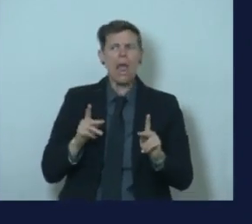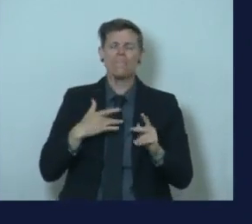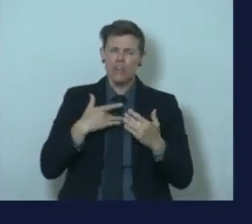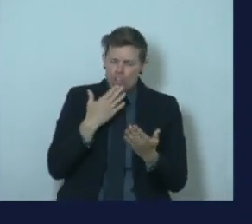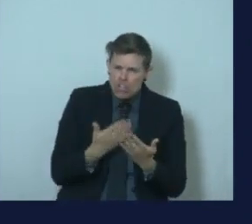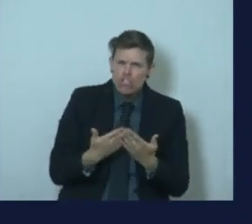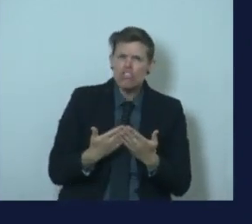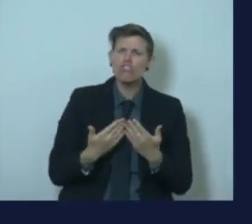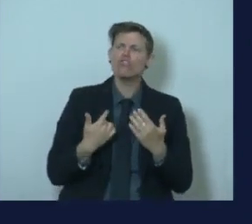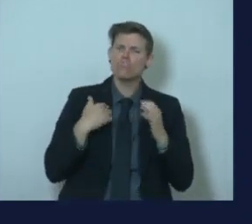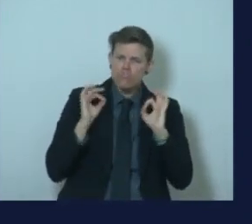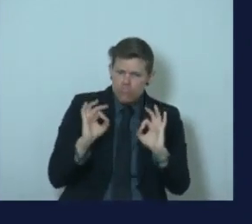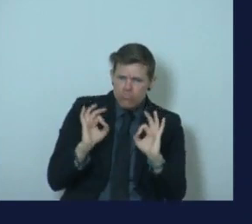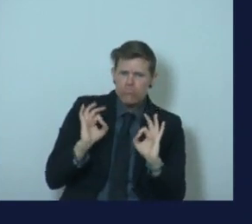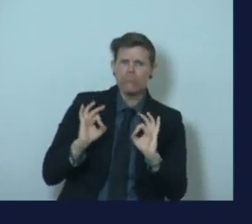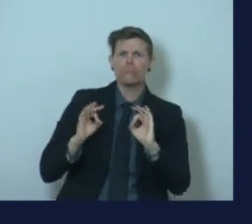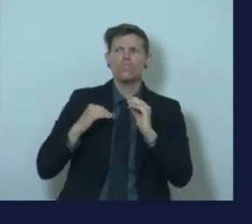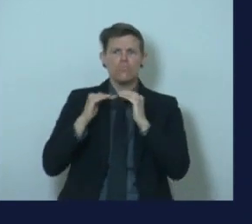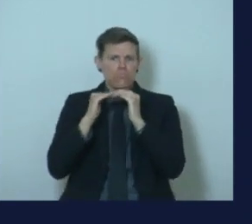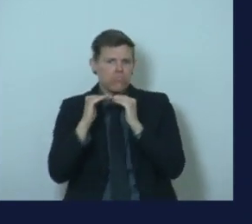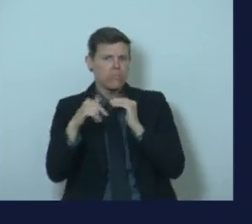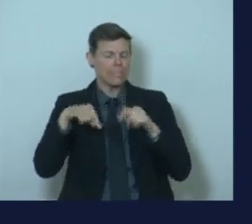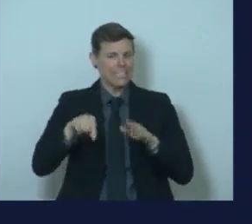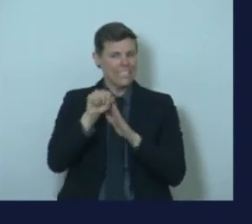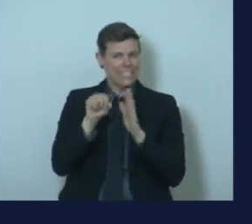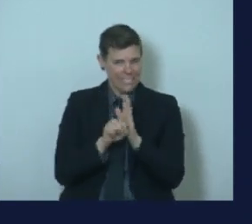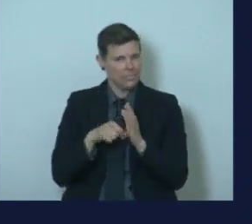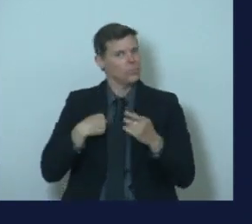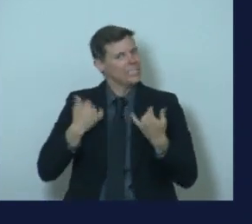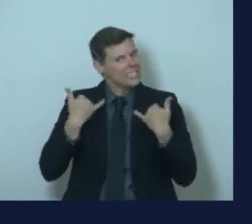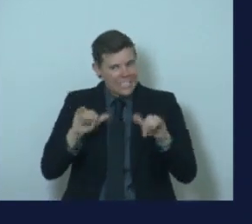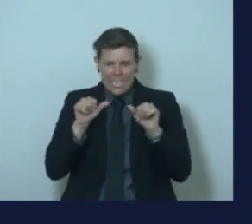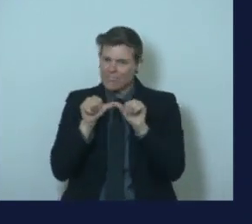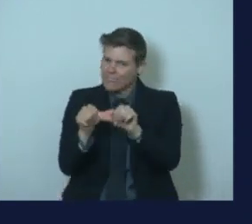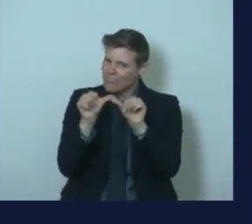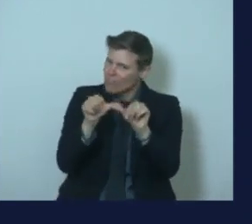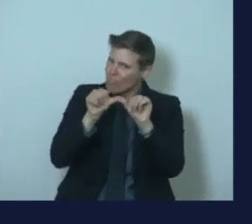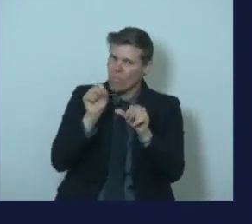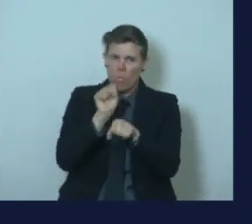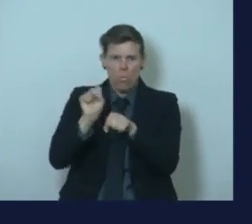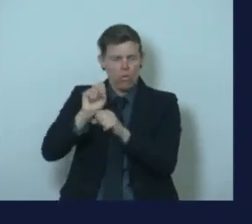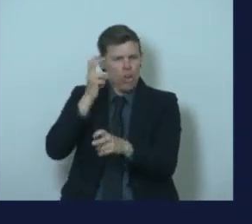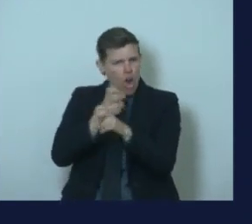WE ARE FEELING GOOD ABOUT THE STABILITY OF WHAT IS OCCURRING IN NEW MEXICO.